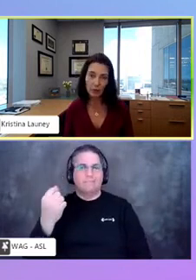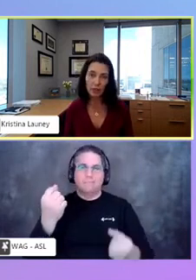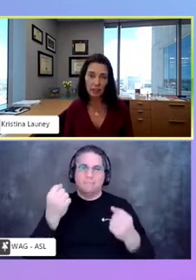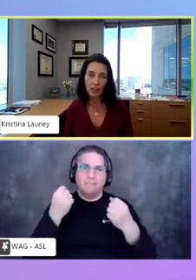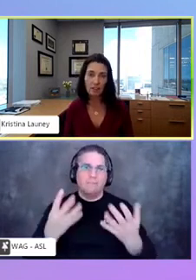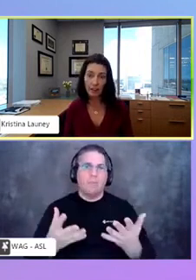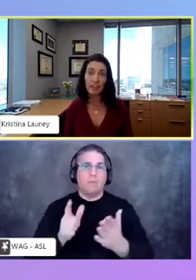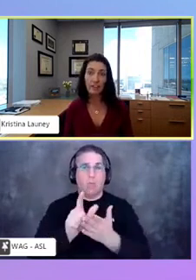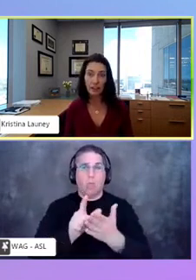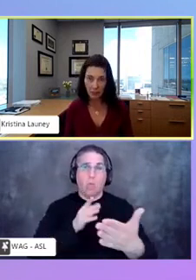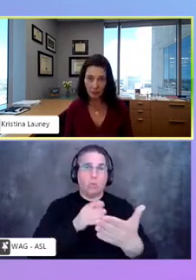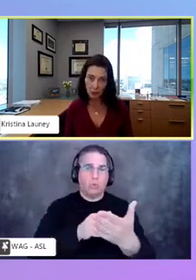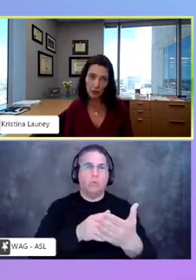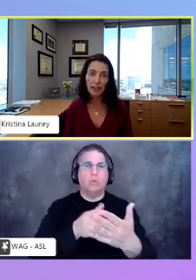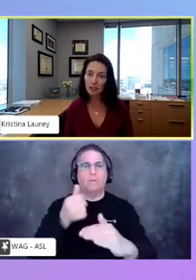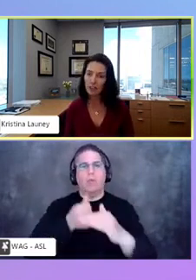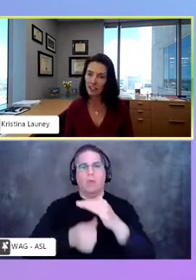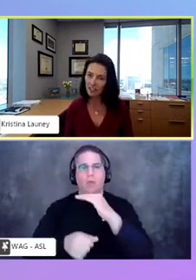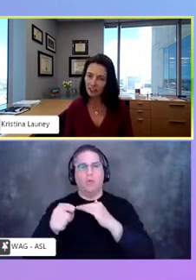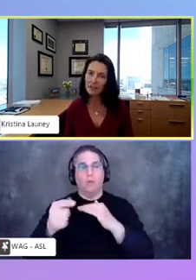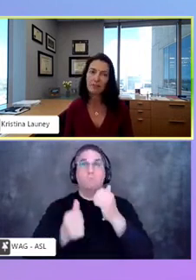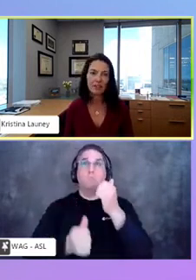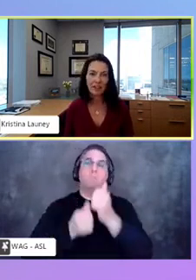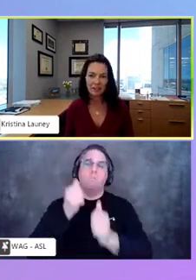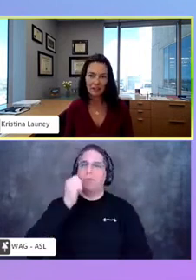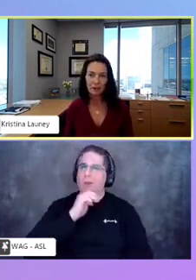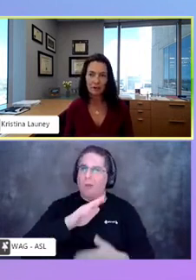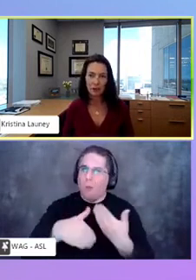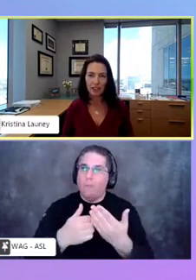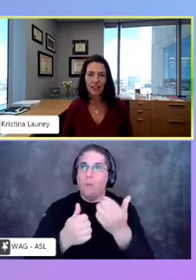talk about Title three of the ADA primarily since that is